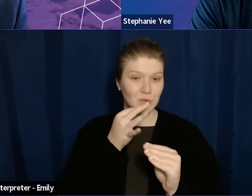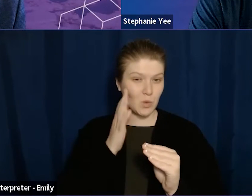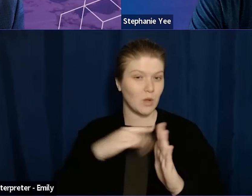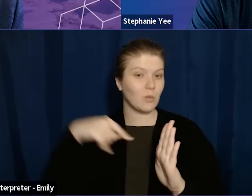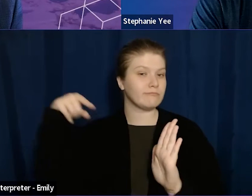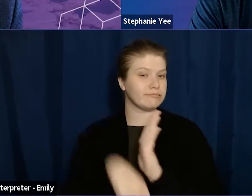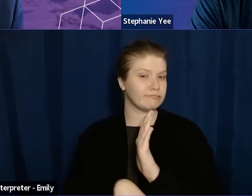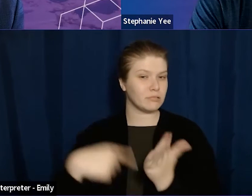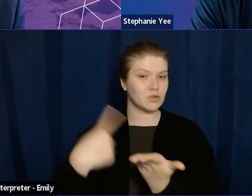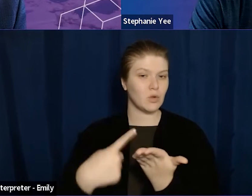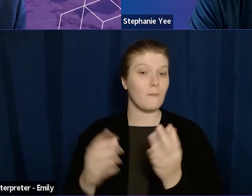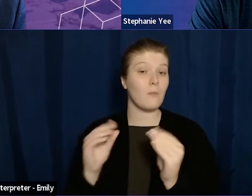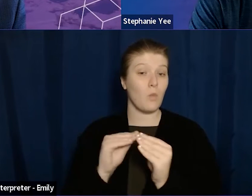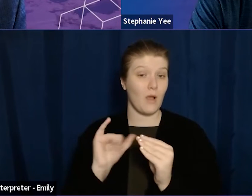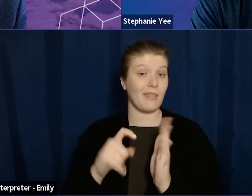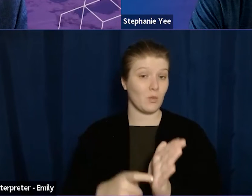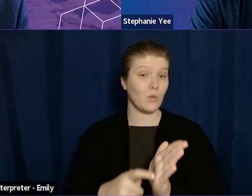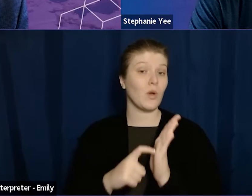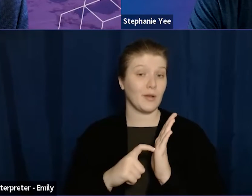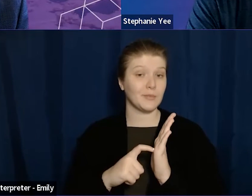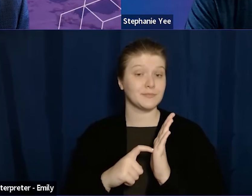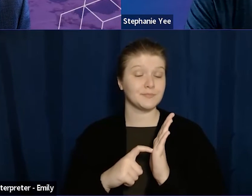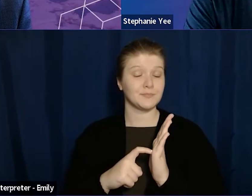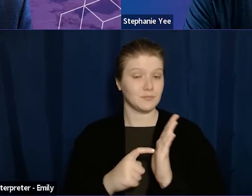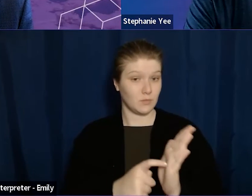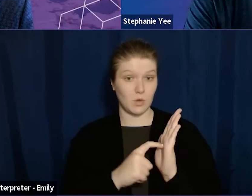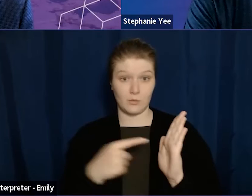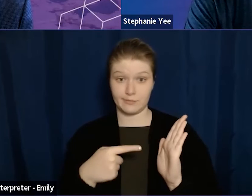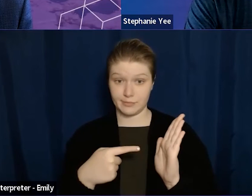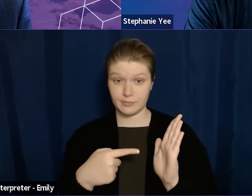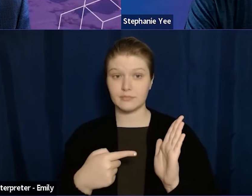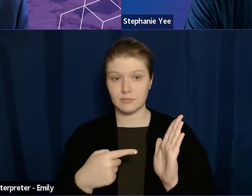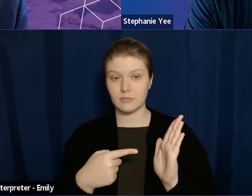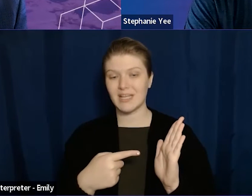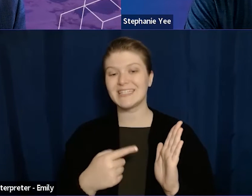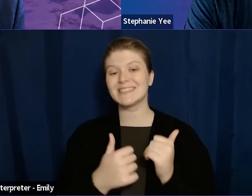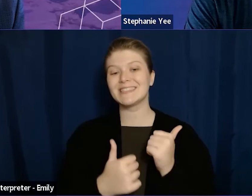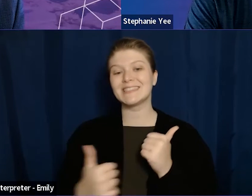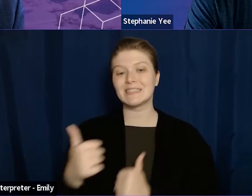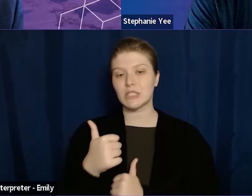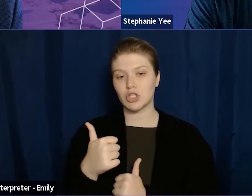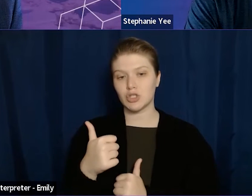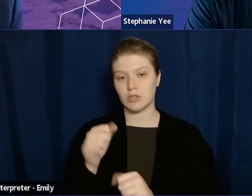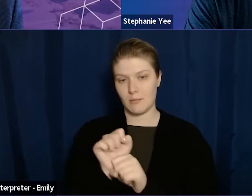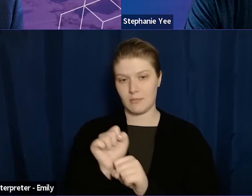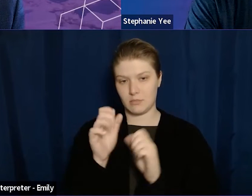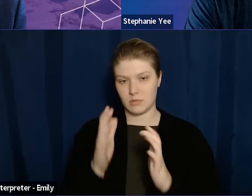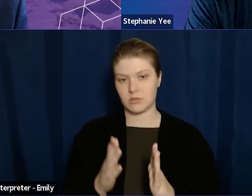about this requirement, which requires senior personnel. So the question is, will community partners